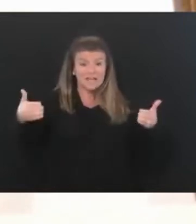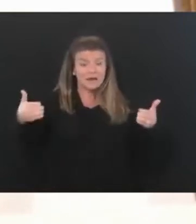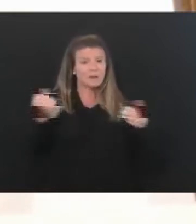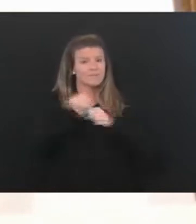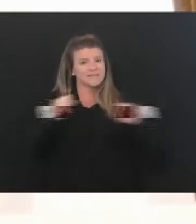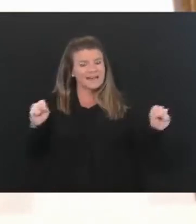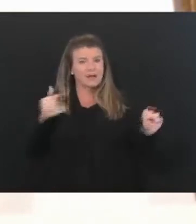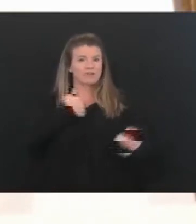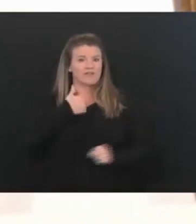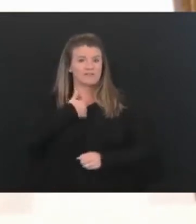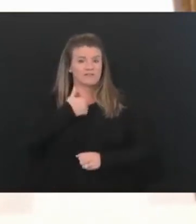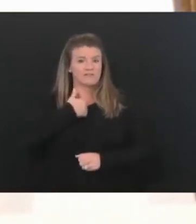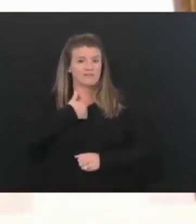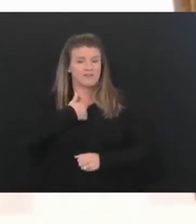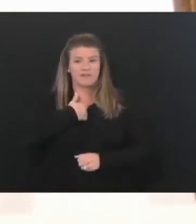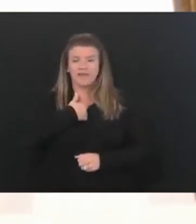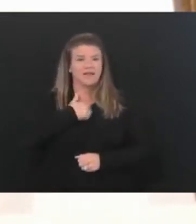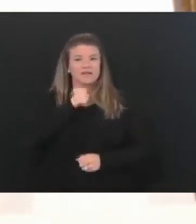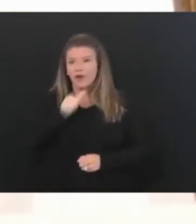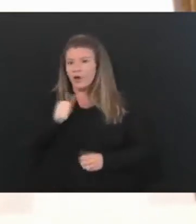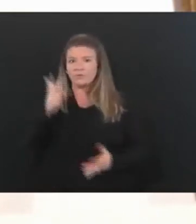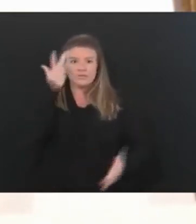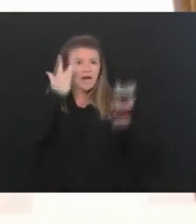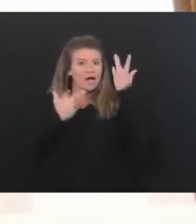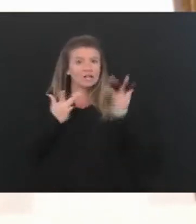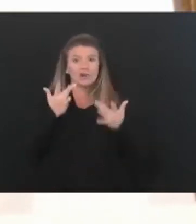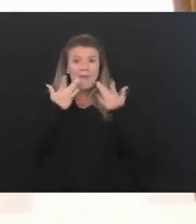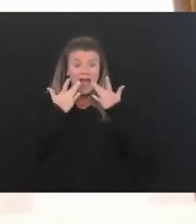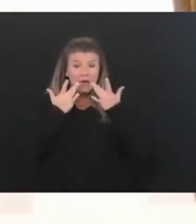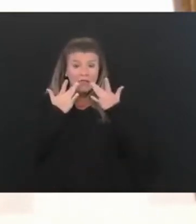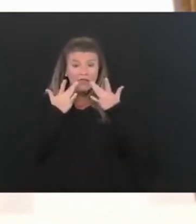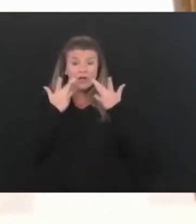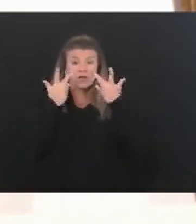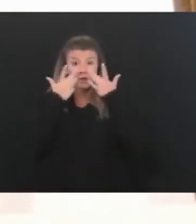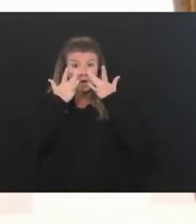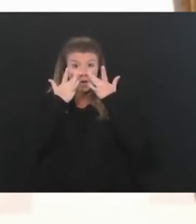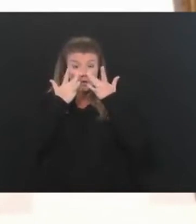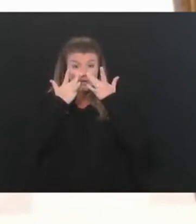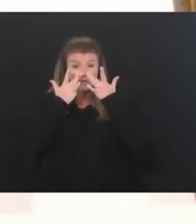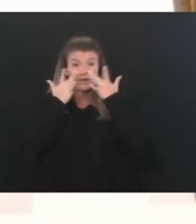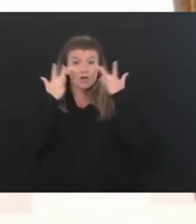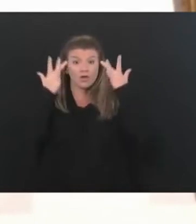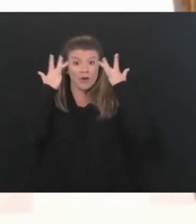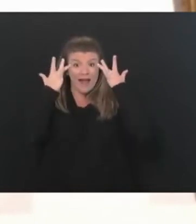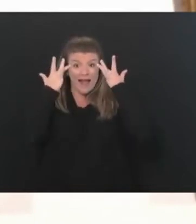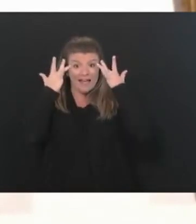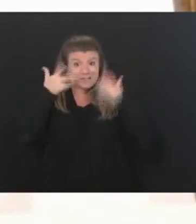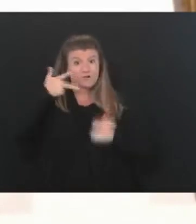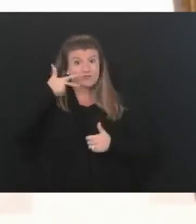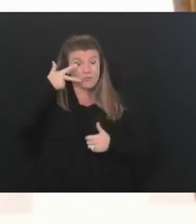WE CAN. SOCIAL AND PHYSICALLY DISTANCING, PROTECTING OURSELVES